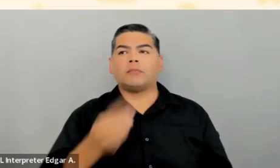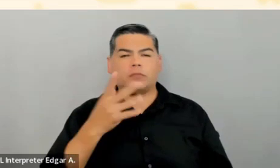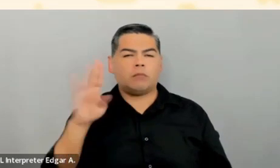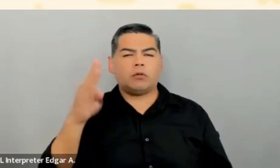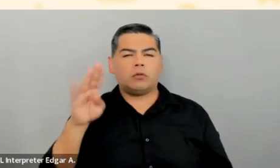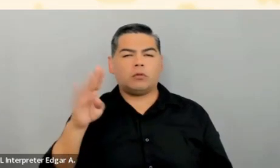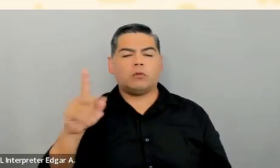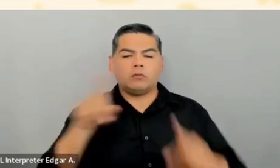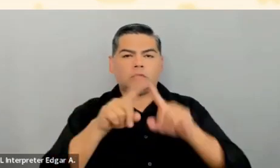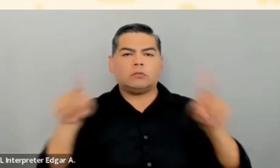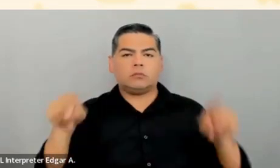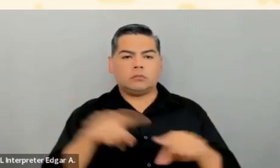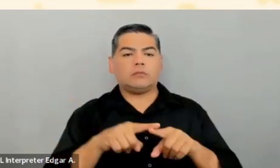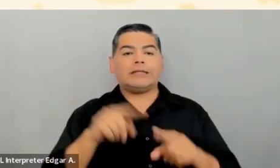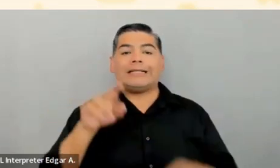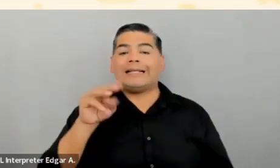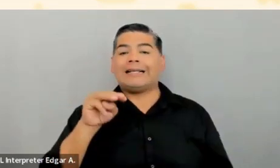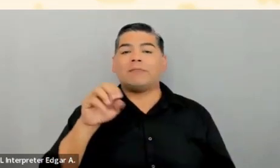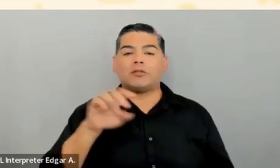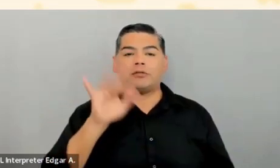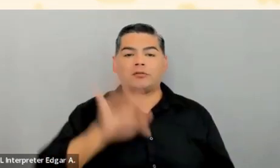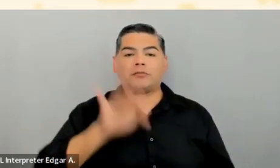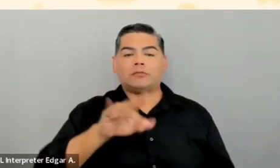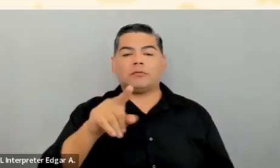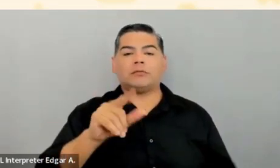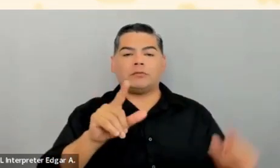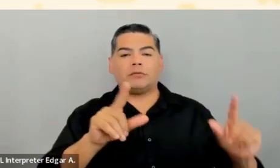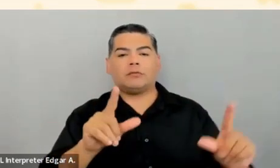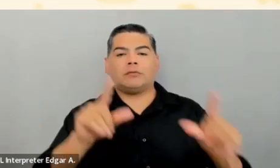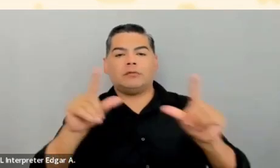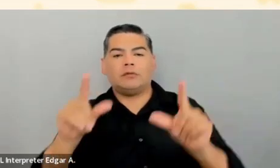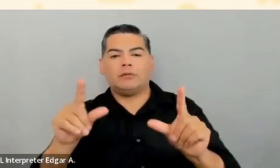As we move through the menu, these are clearly getting focused.